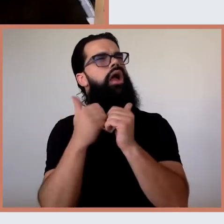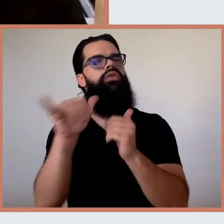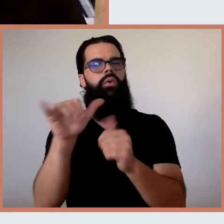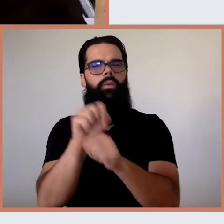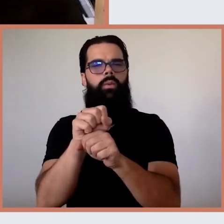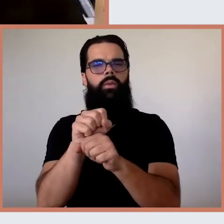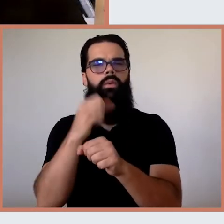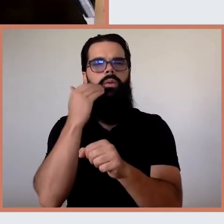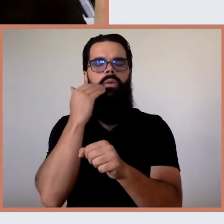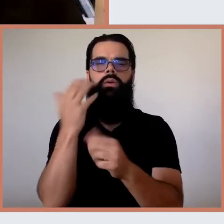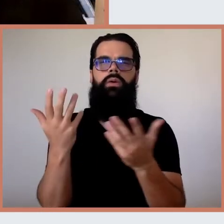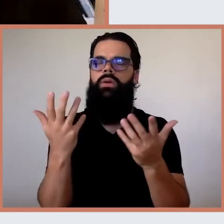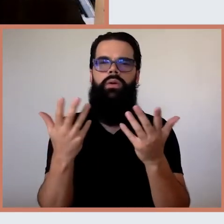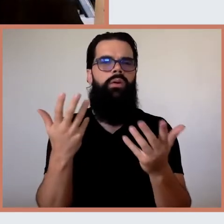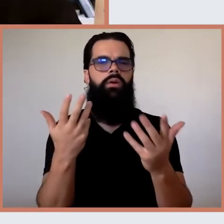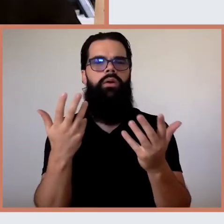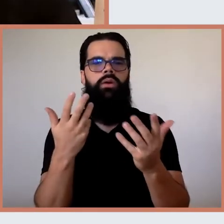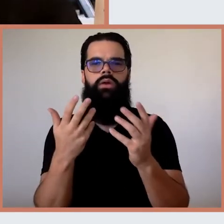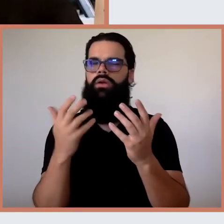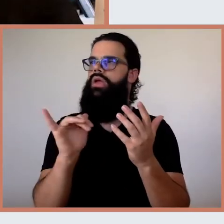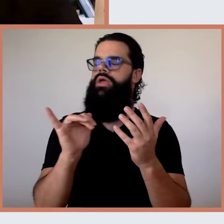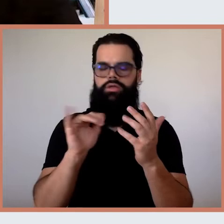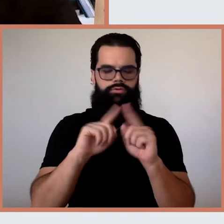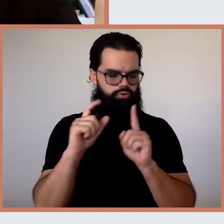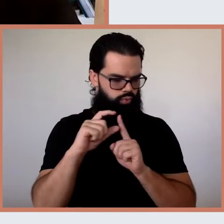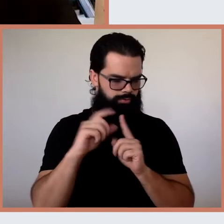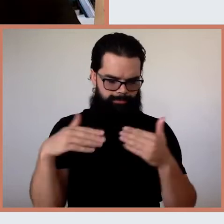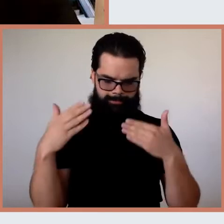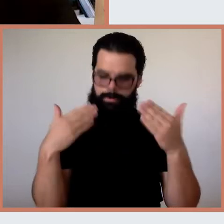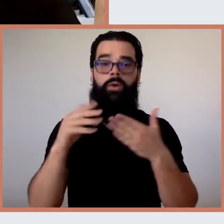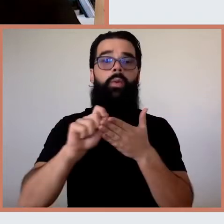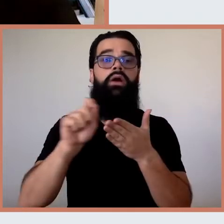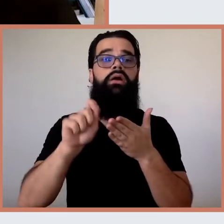That's...so how would that, how would that work? In other words, would a writer,